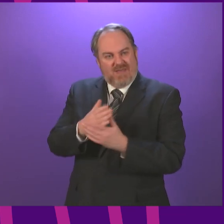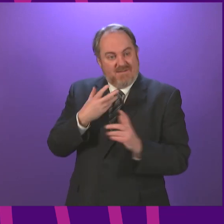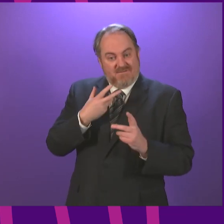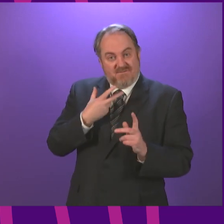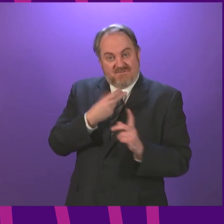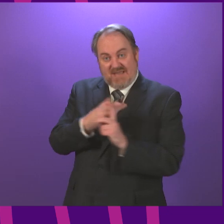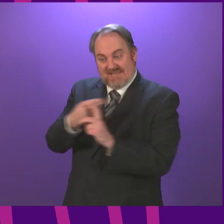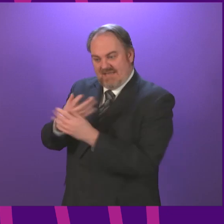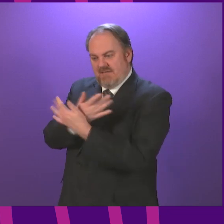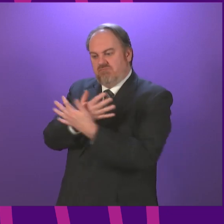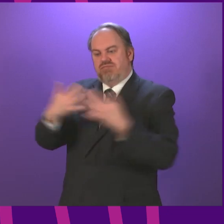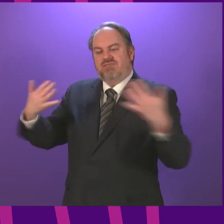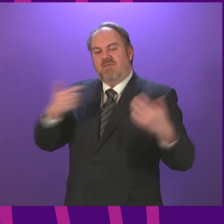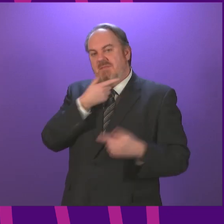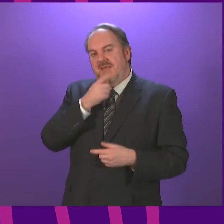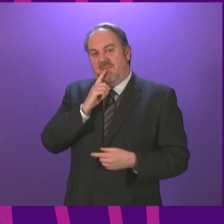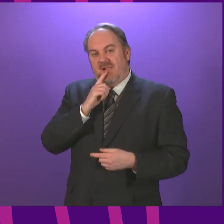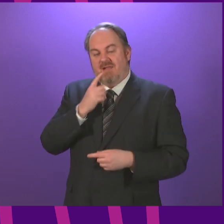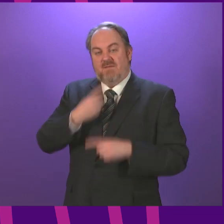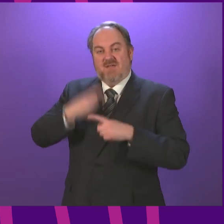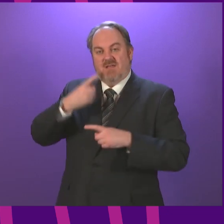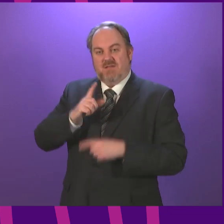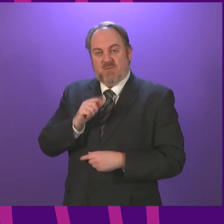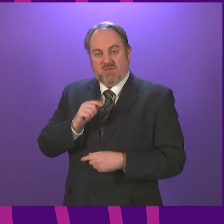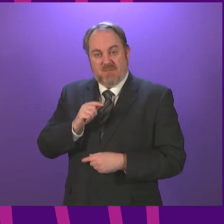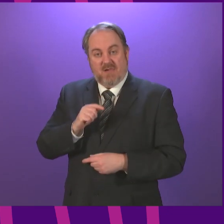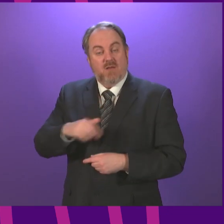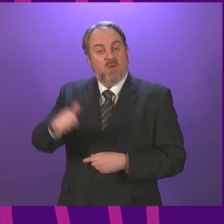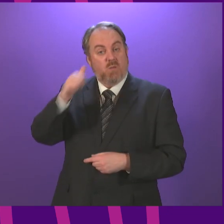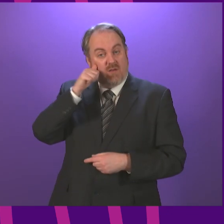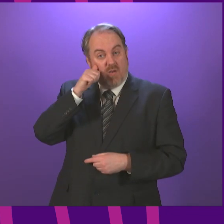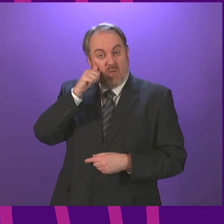Forty-five per cent of 60 to 64-year-olds have been vaccinated already. Others in that